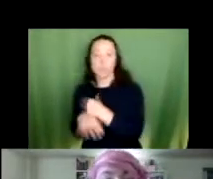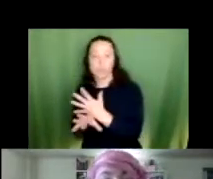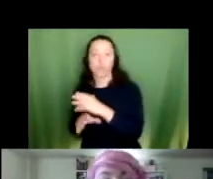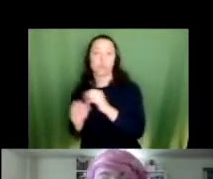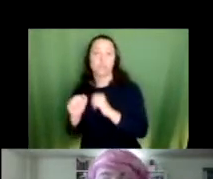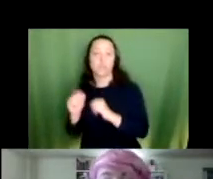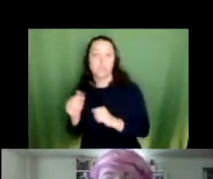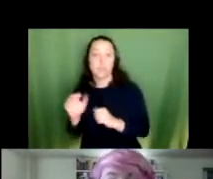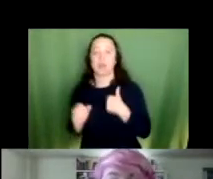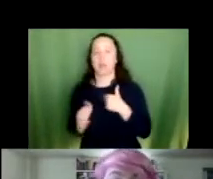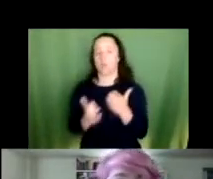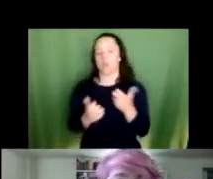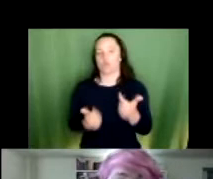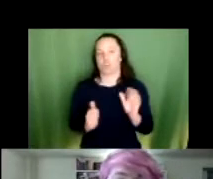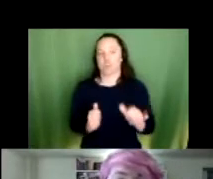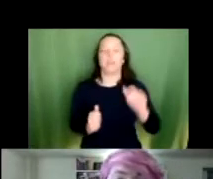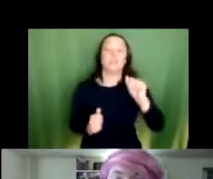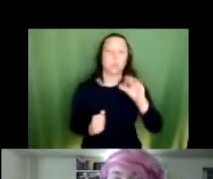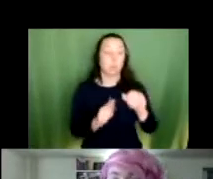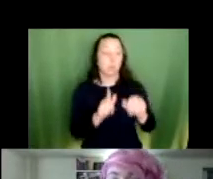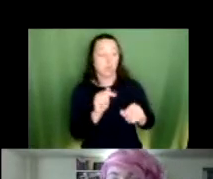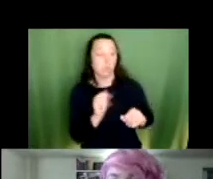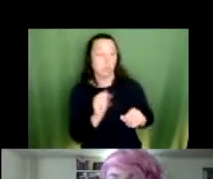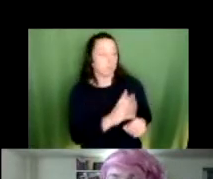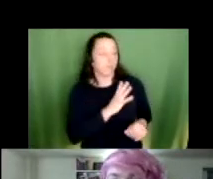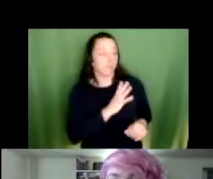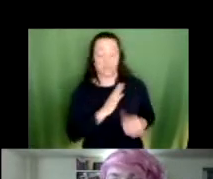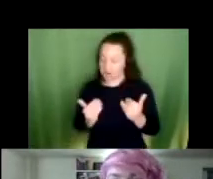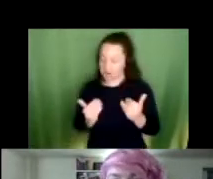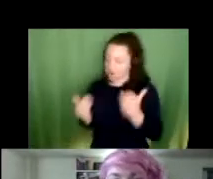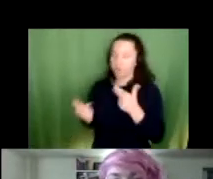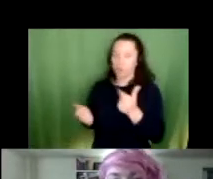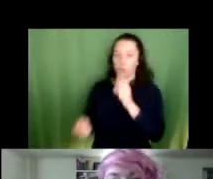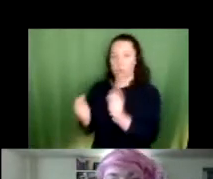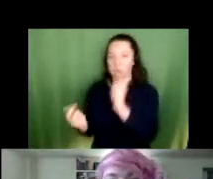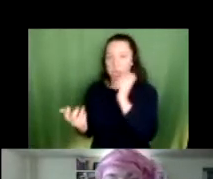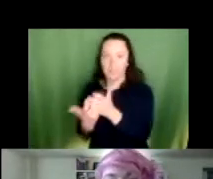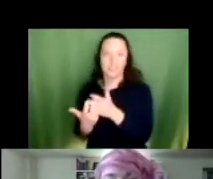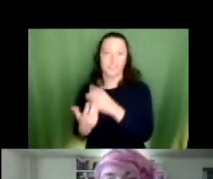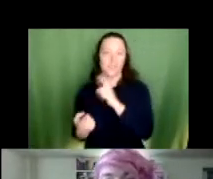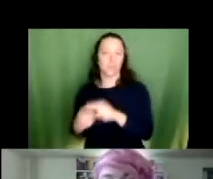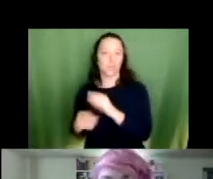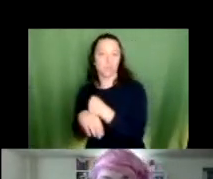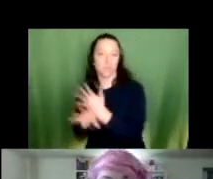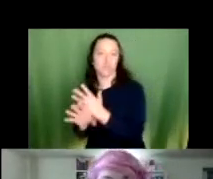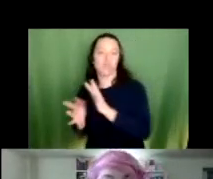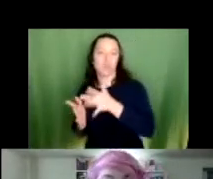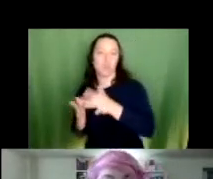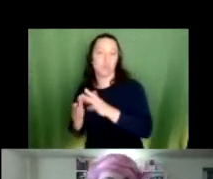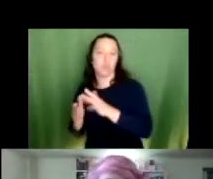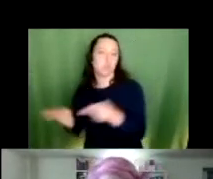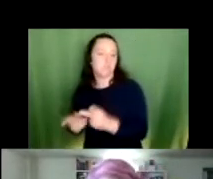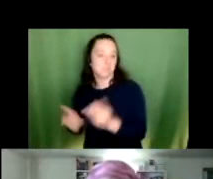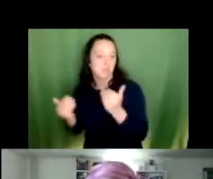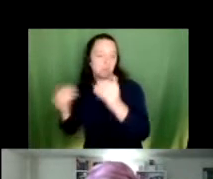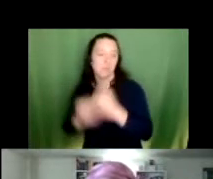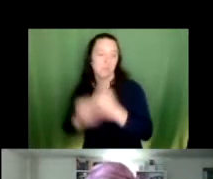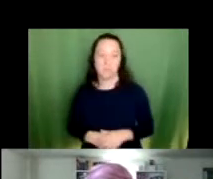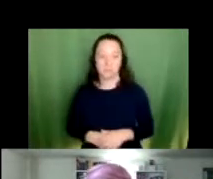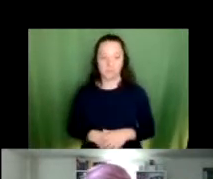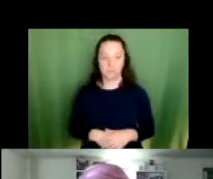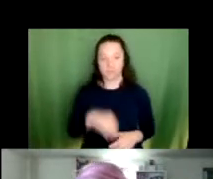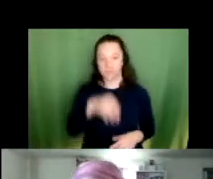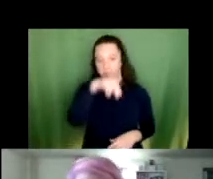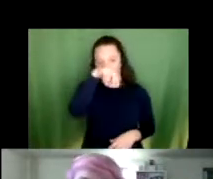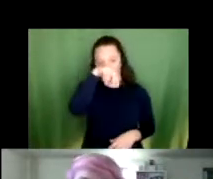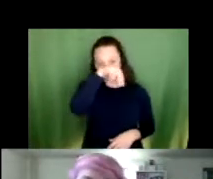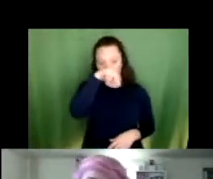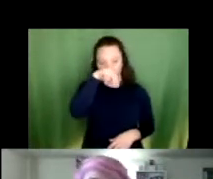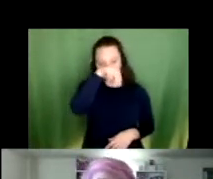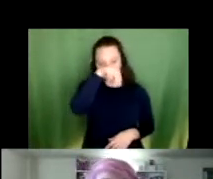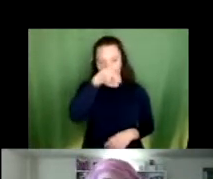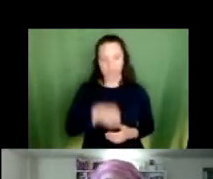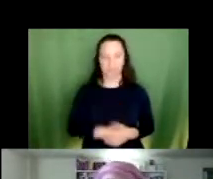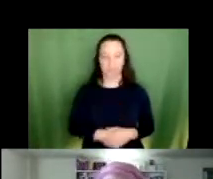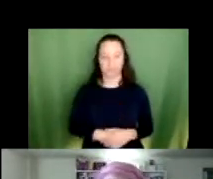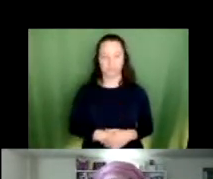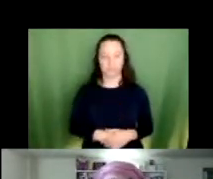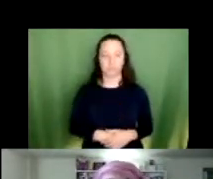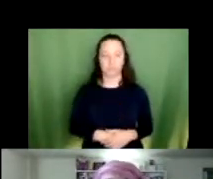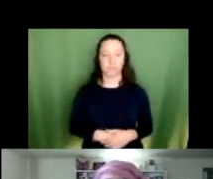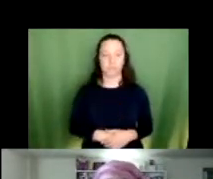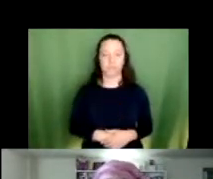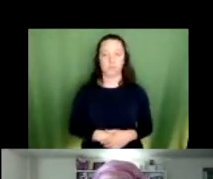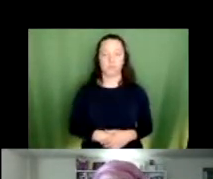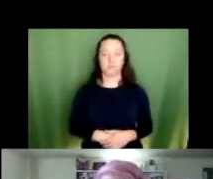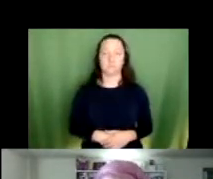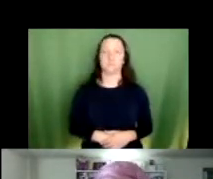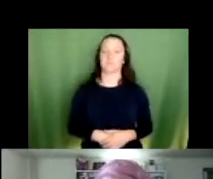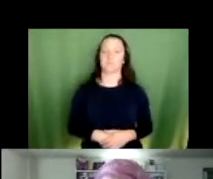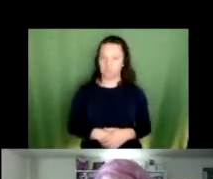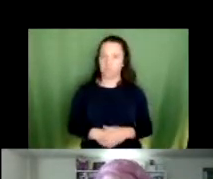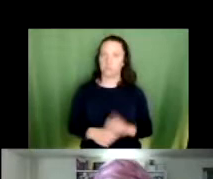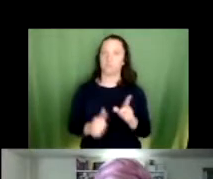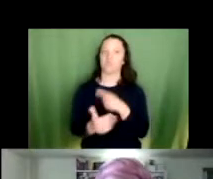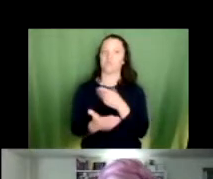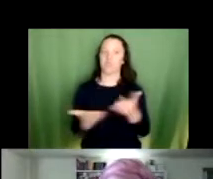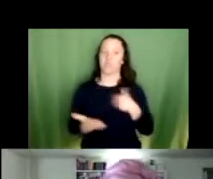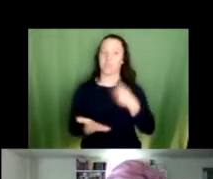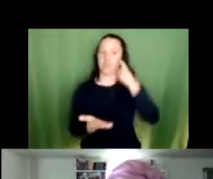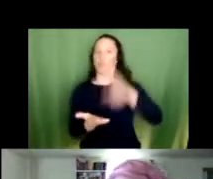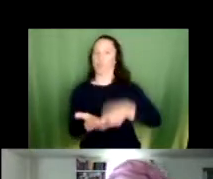leadership to try it out. So first thing I noticed about transitioning to virtual space